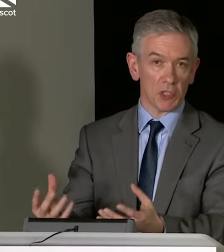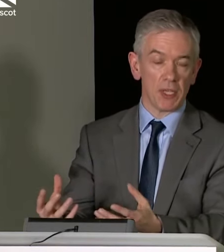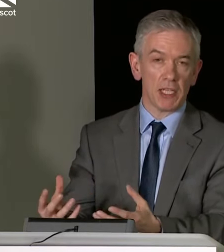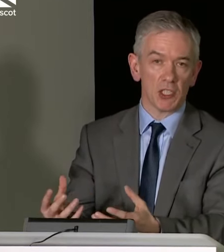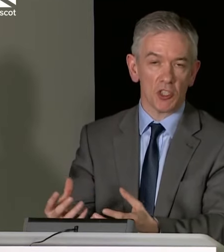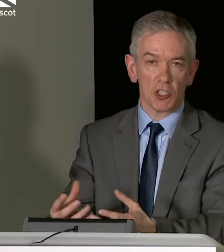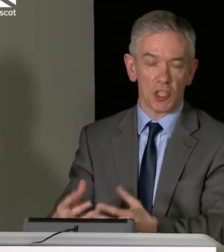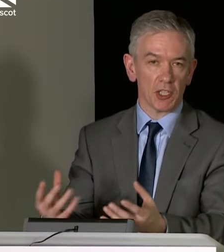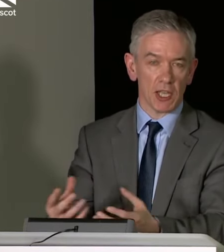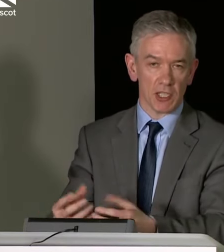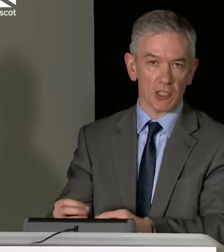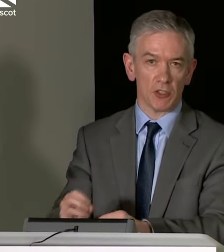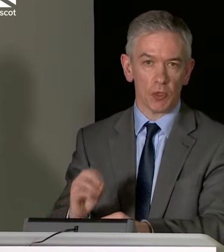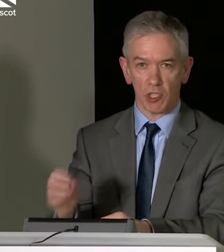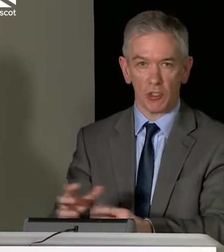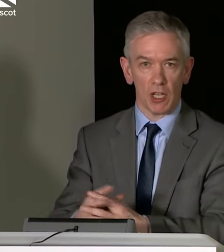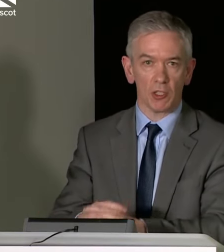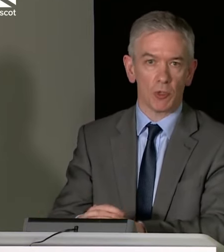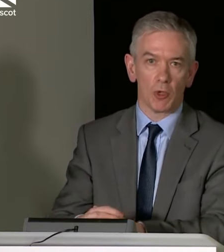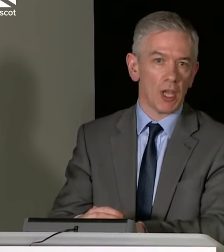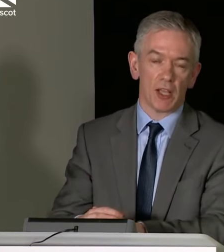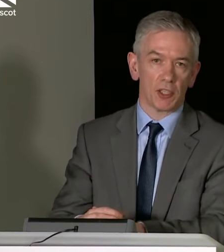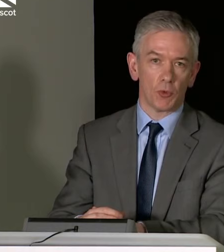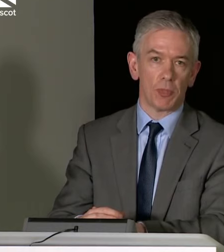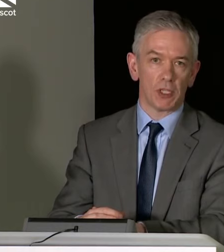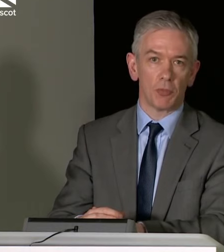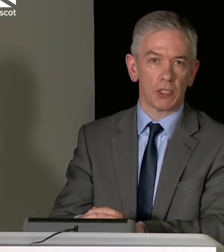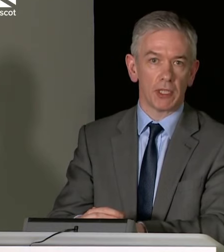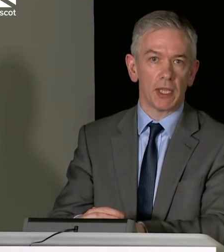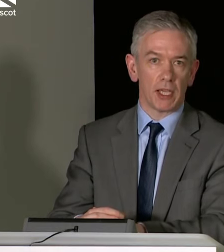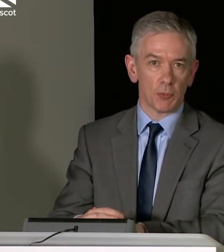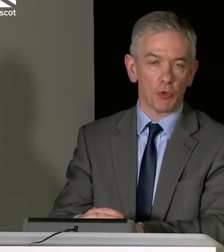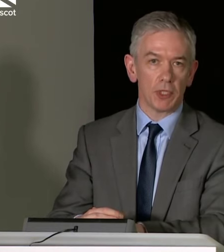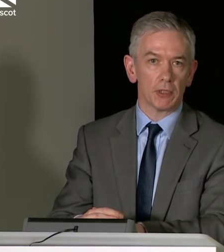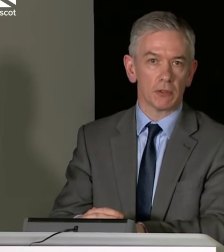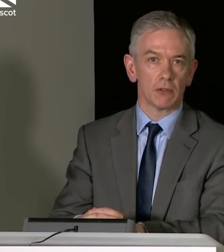experience, and just to generalise that to one single R number I think would be completely inappropriate.